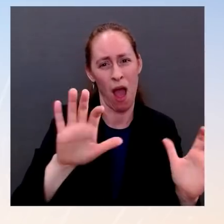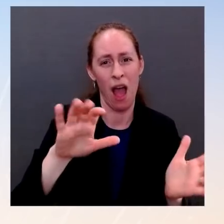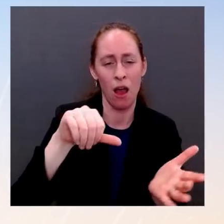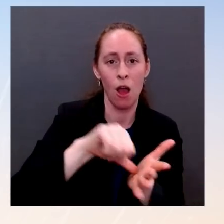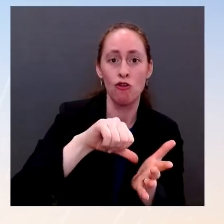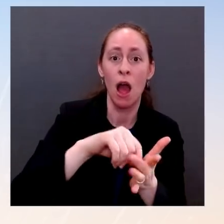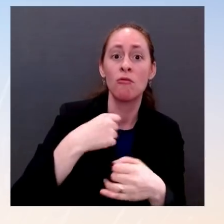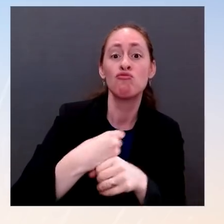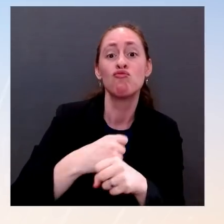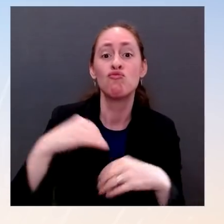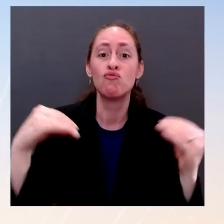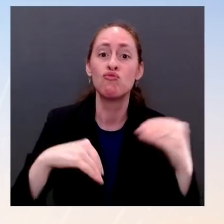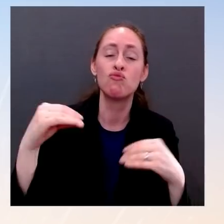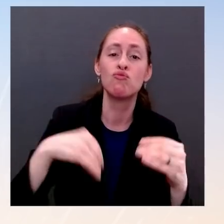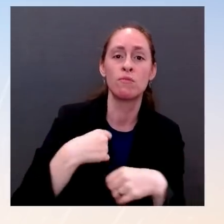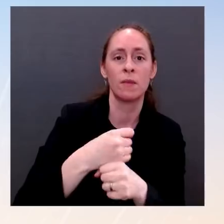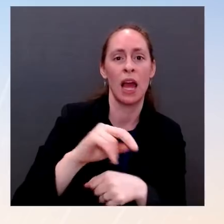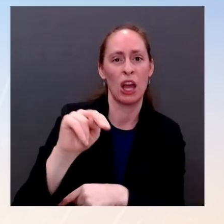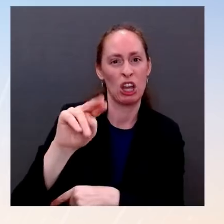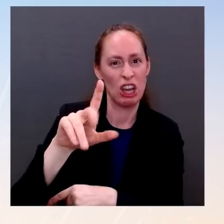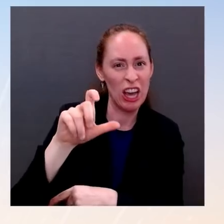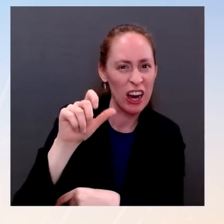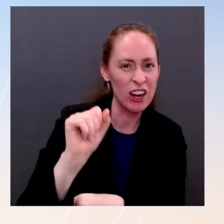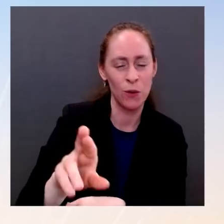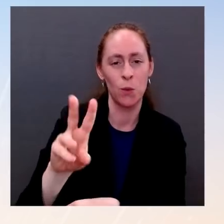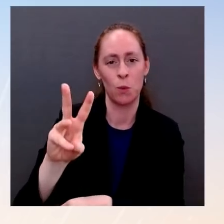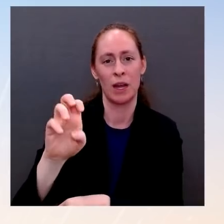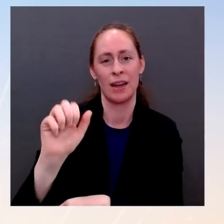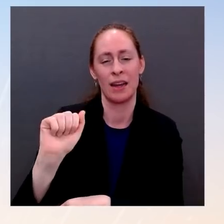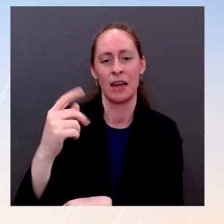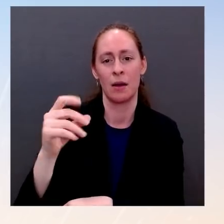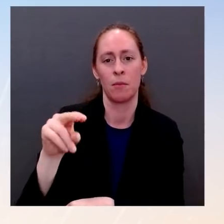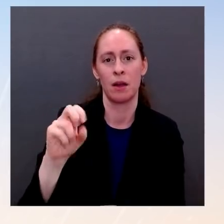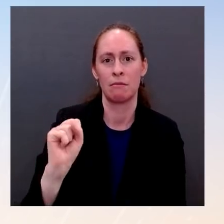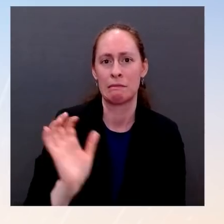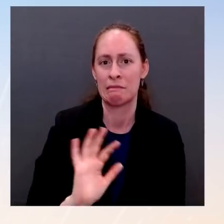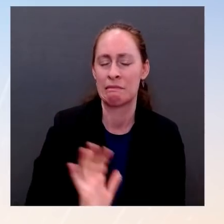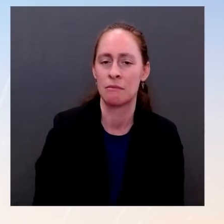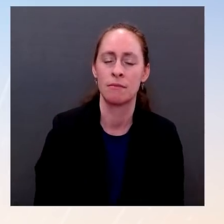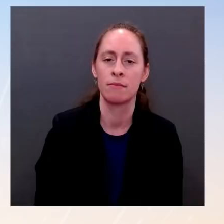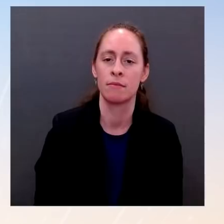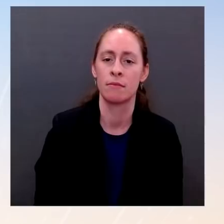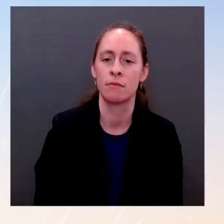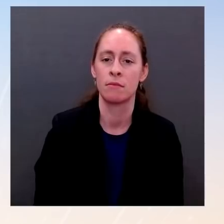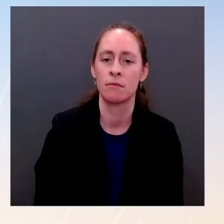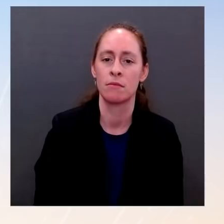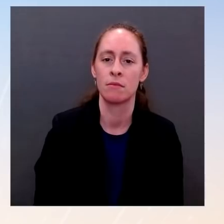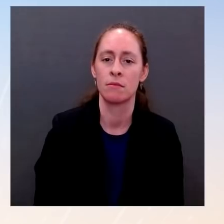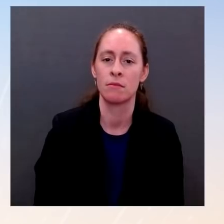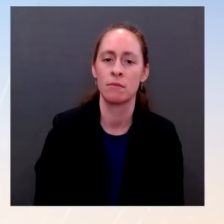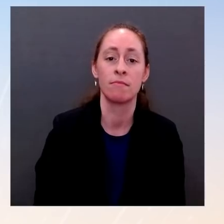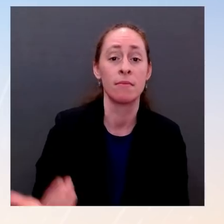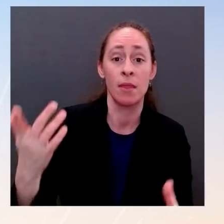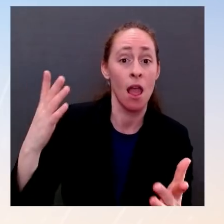Is the President planning to respond to the letter? Ms. Psaki: I don't have any information on the letter. The Press: Another follow-up on Afghanistan, just real quick, Jen. >> Ms. Psaki: Sure. The Press: There's continued fighting between the Taliban